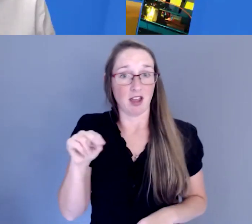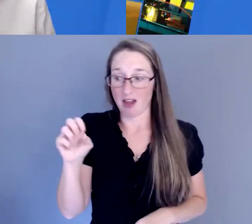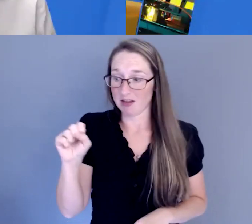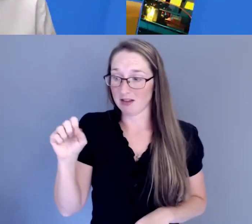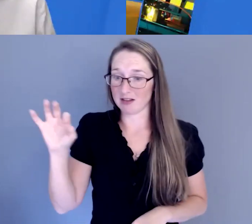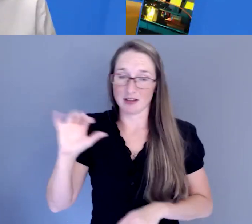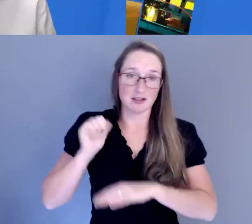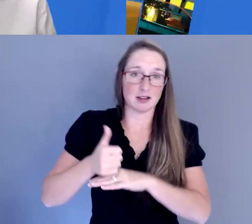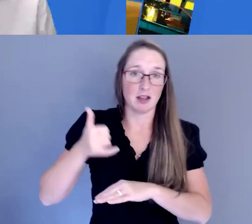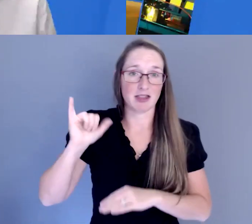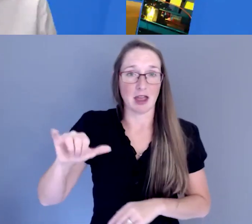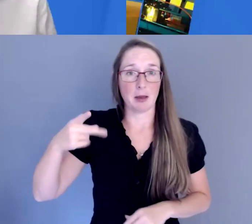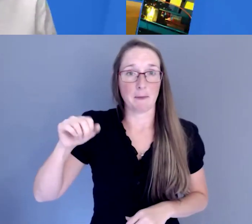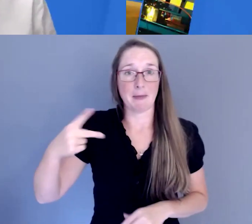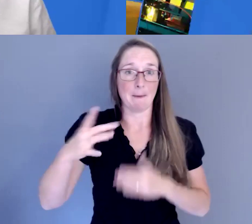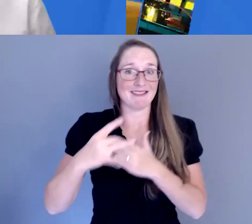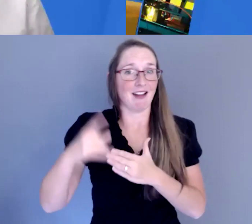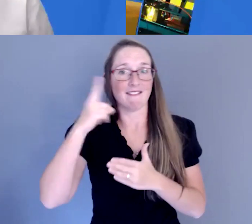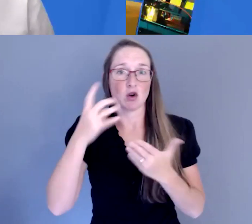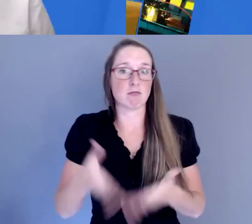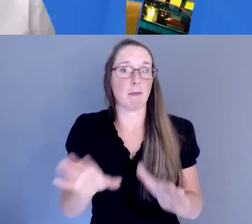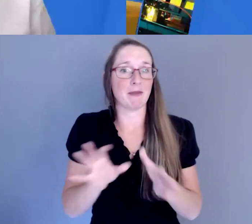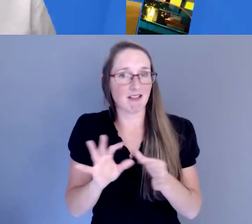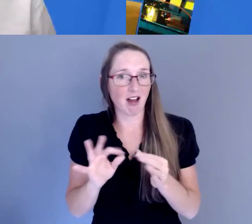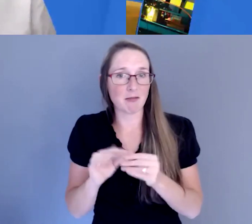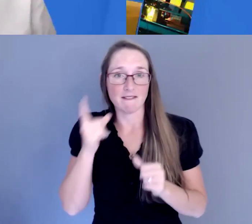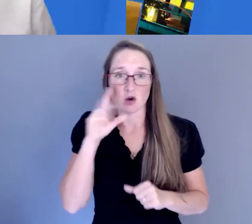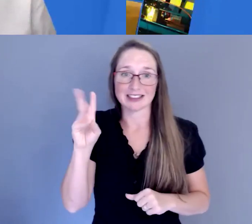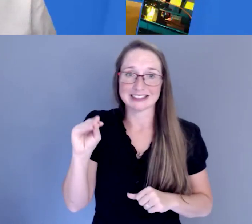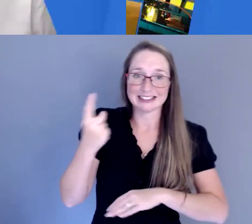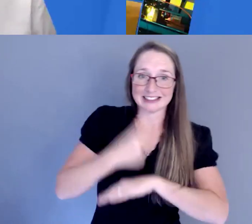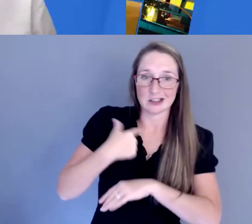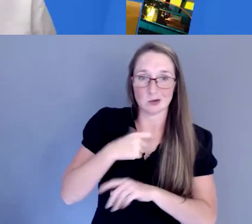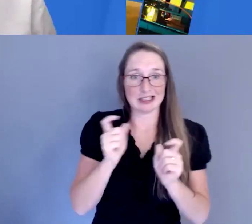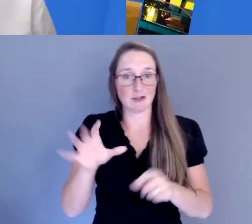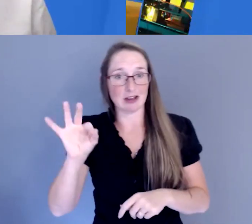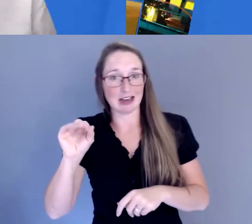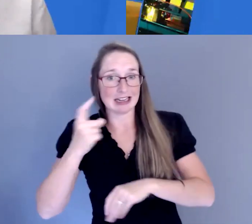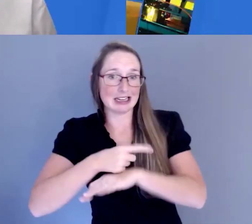that PAPP guide for public comment for 60 days. We give you 90 days advance notice.